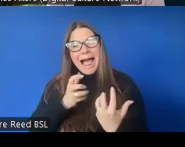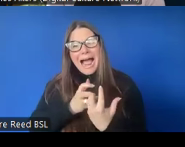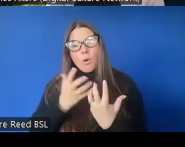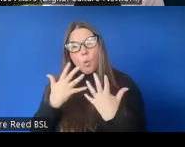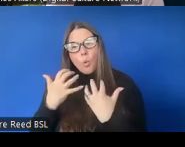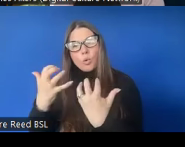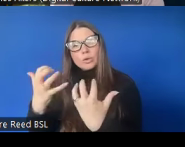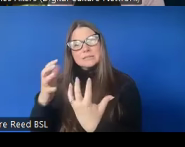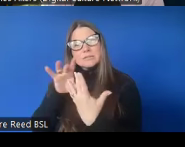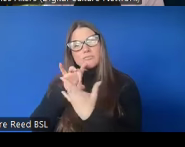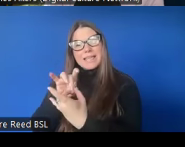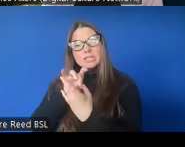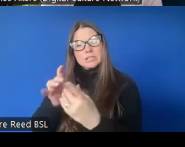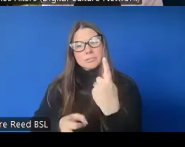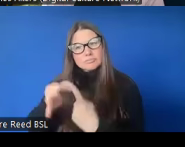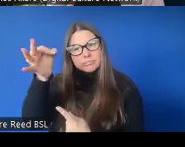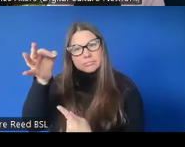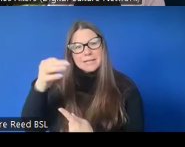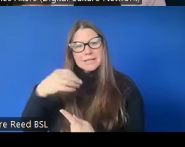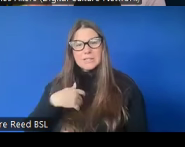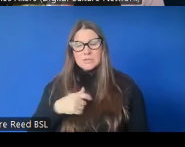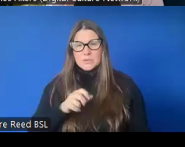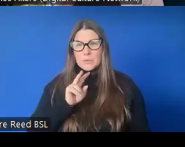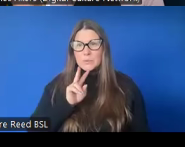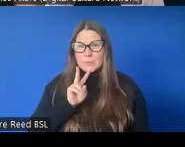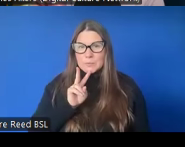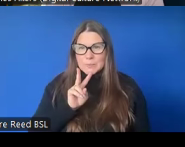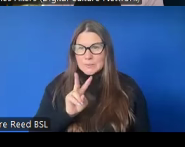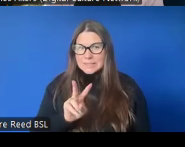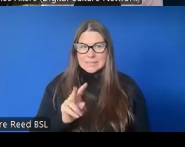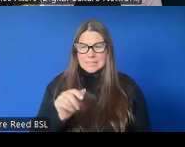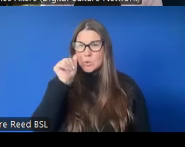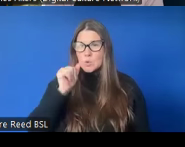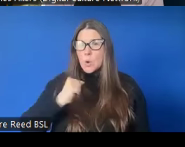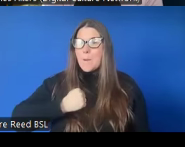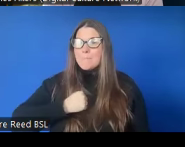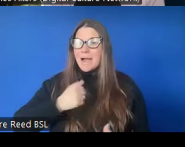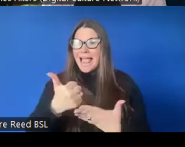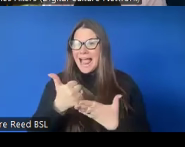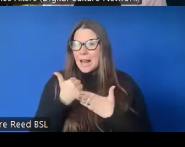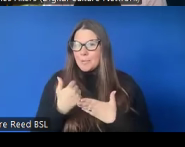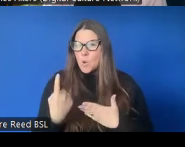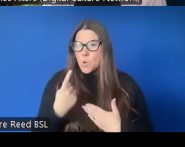You might have noticed that my little helper that we've got on the little strip there is a horse. Does anybody like horses?